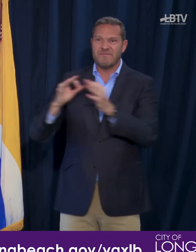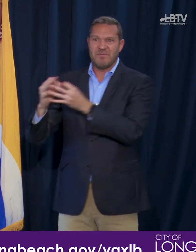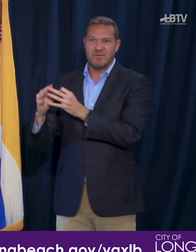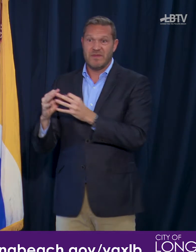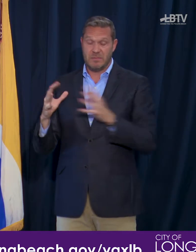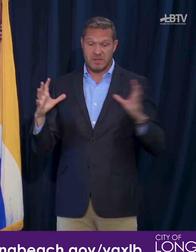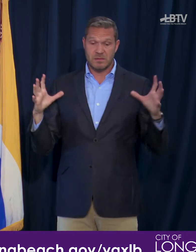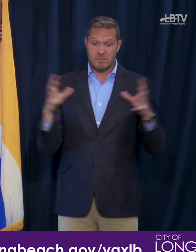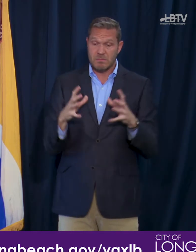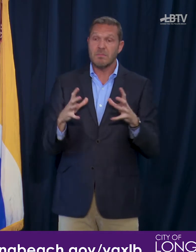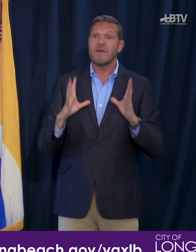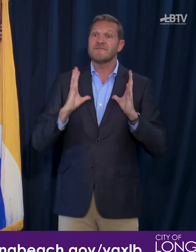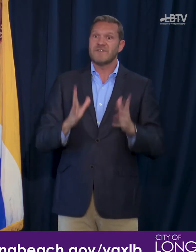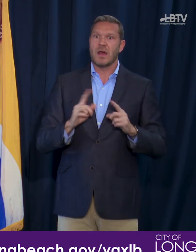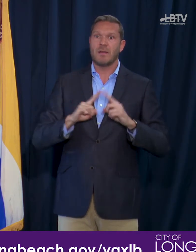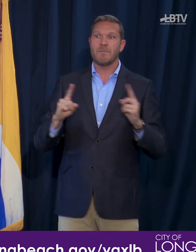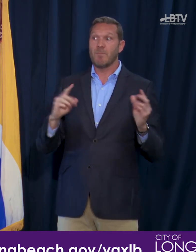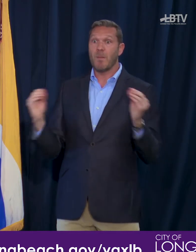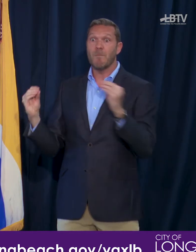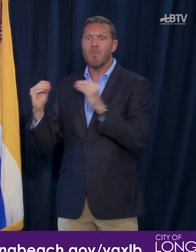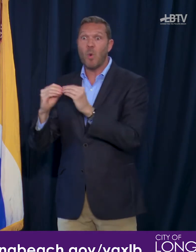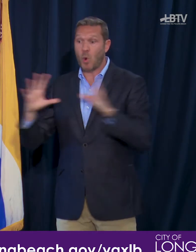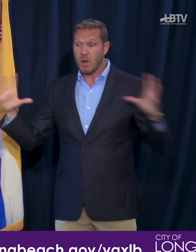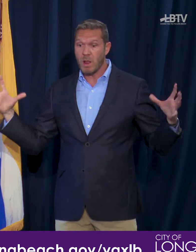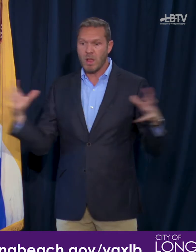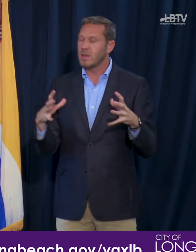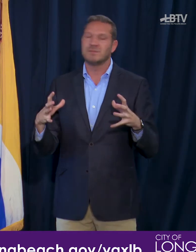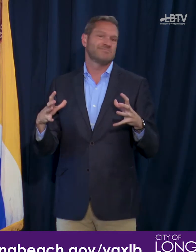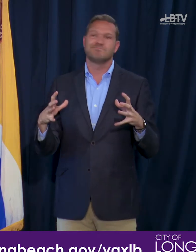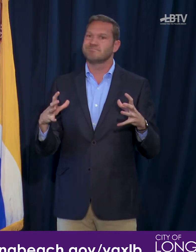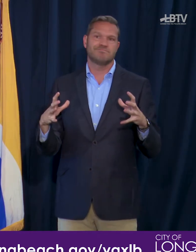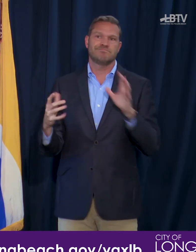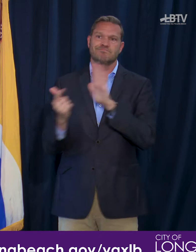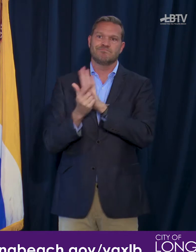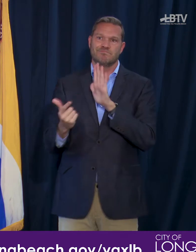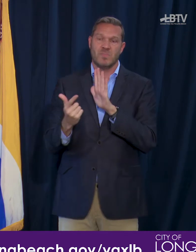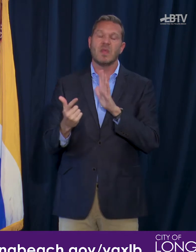The health order which will go online later today will give more details and provide guidance